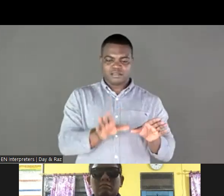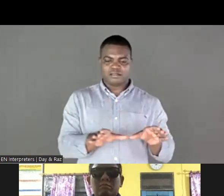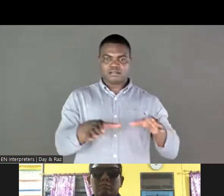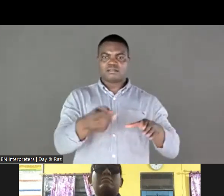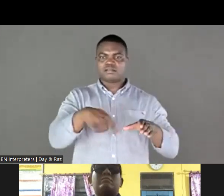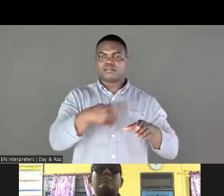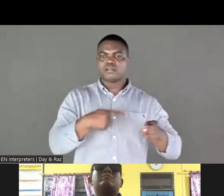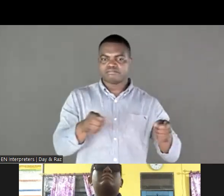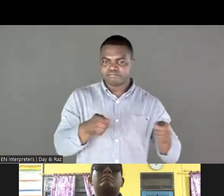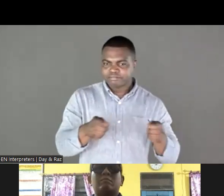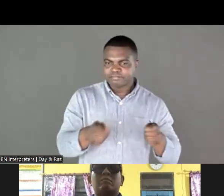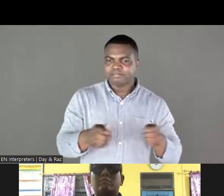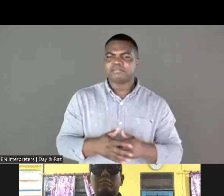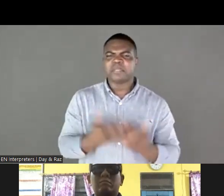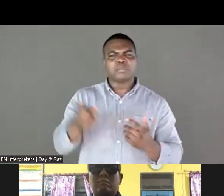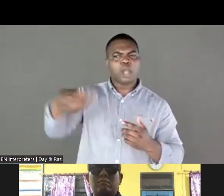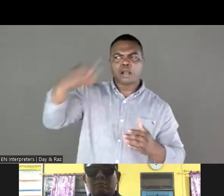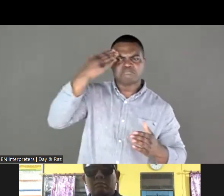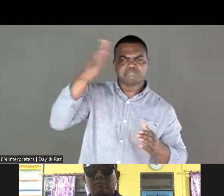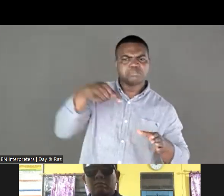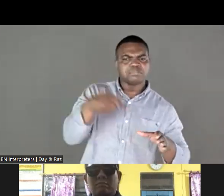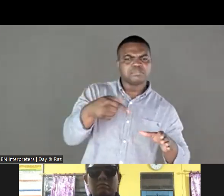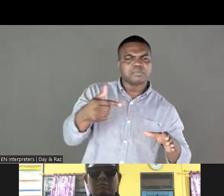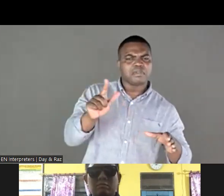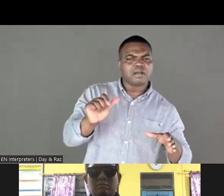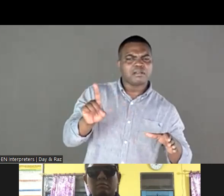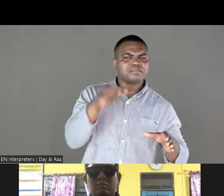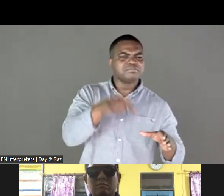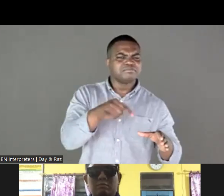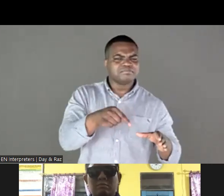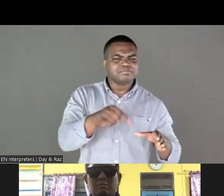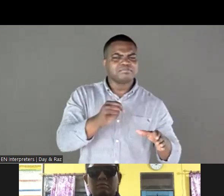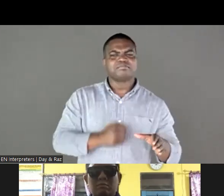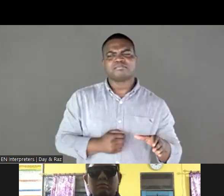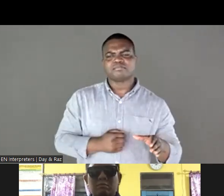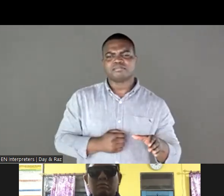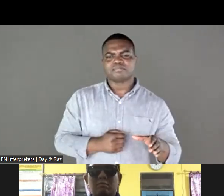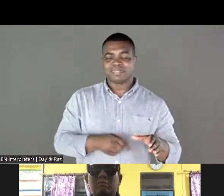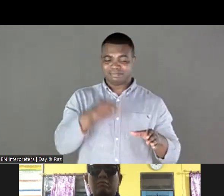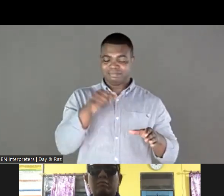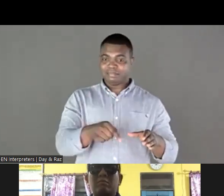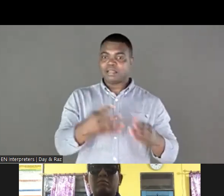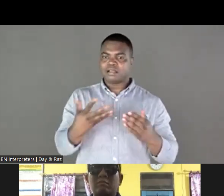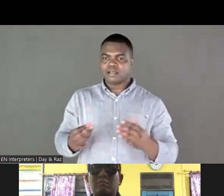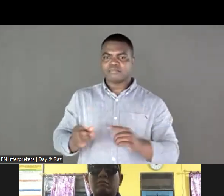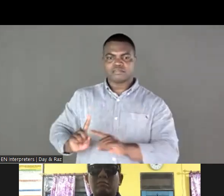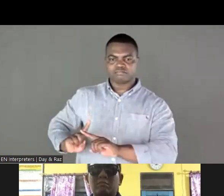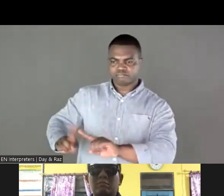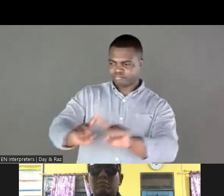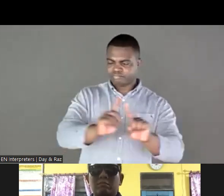foundations, private sector and OPDs. Working to enhance the inclusion of persons with disabilities